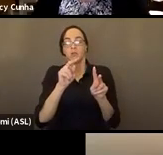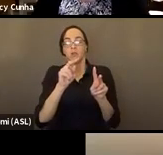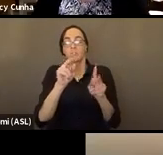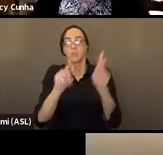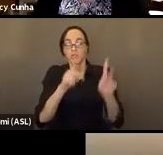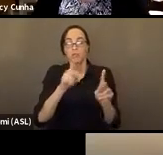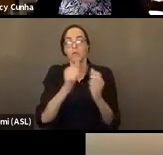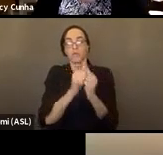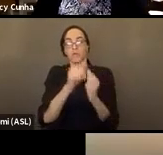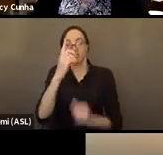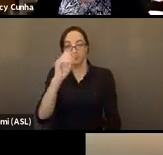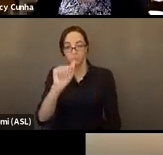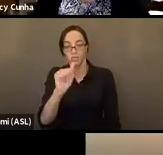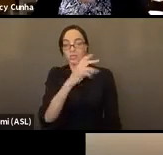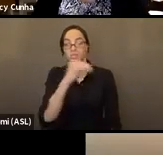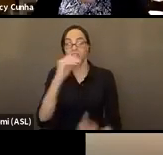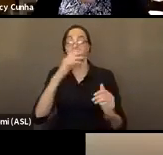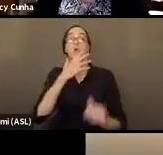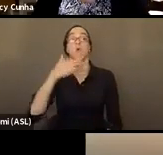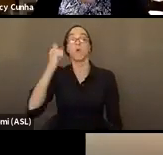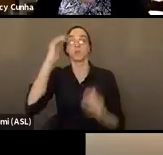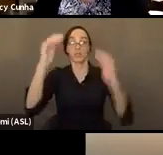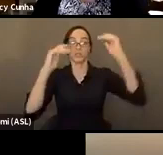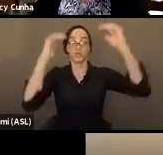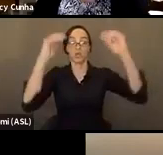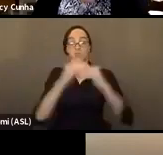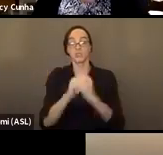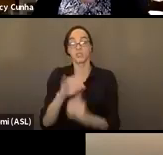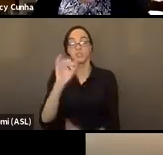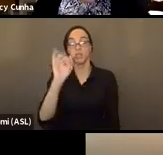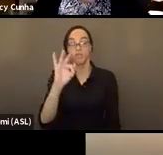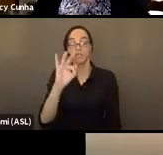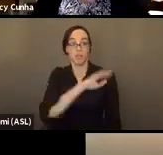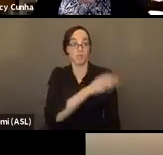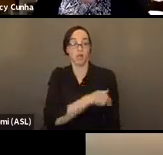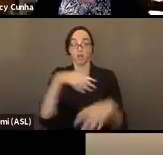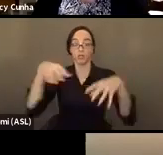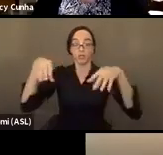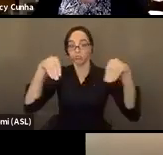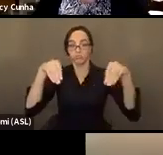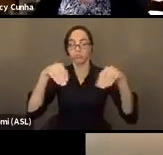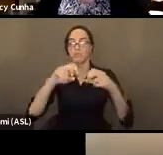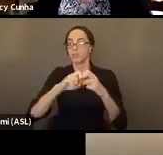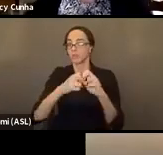big problem is that they don't have any power to operate equipment like their battery chargers for